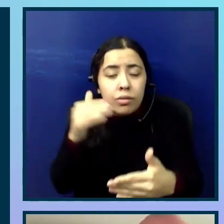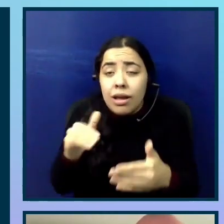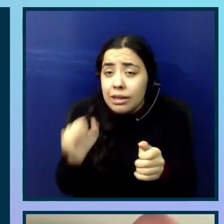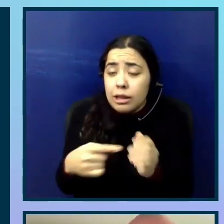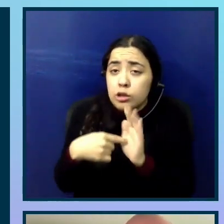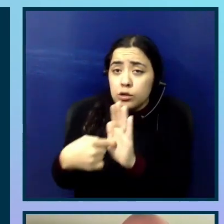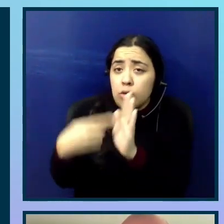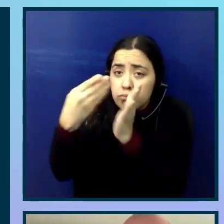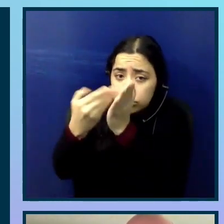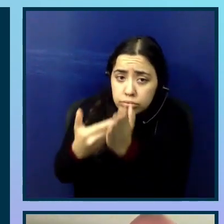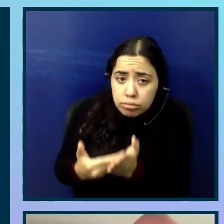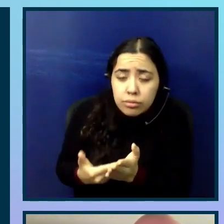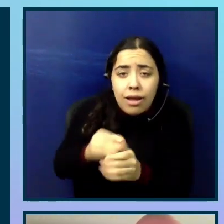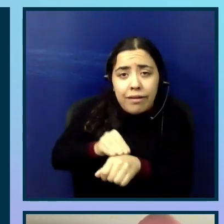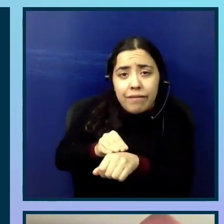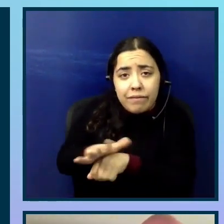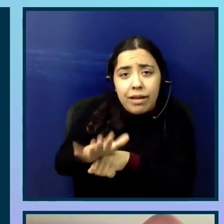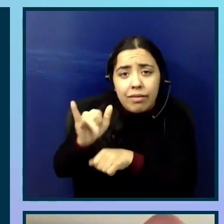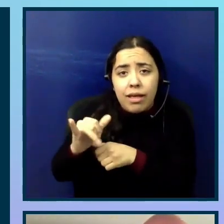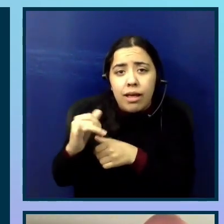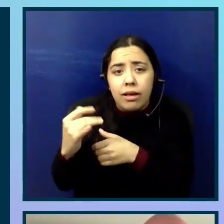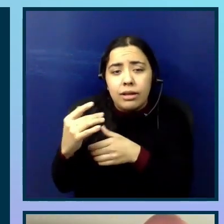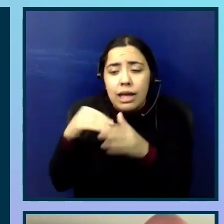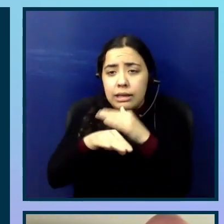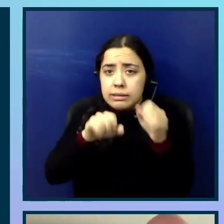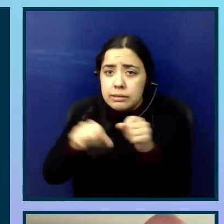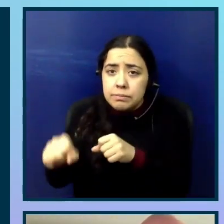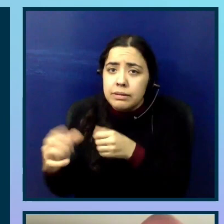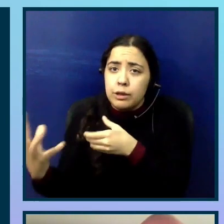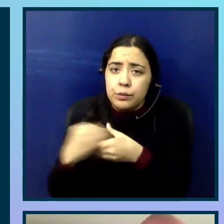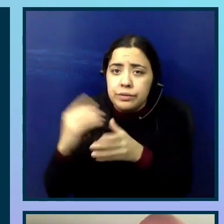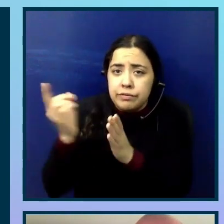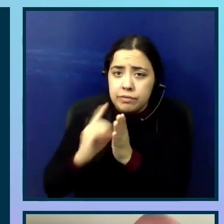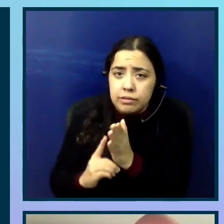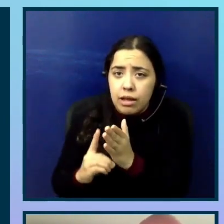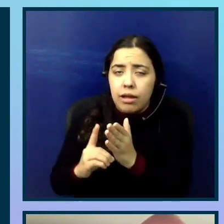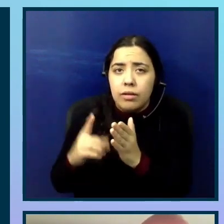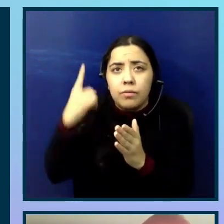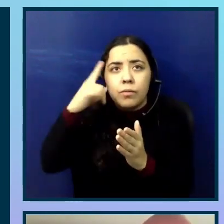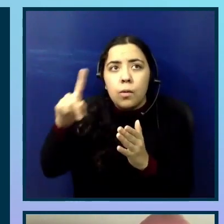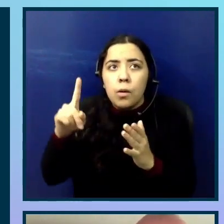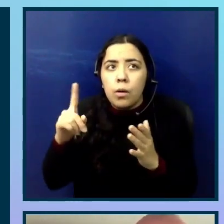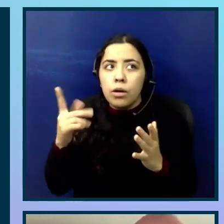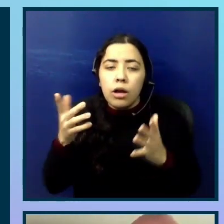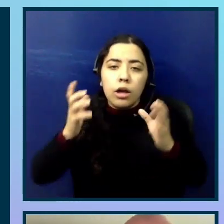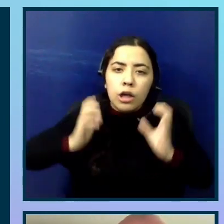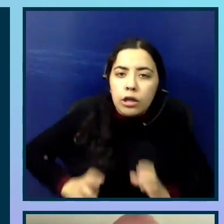or inclusive design programs can be done when, you know, based on customer or employee output.